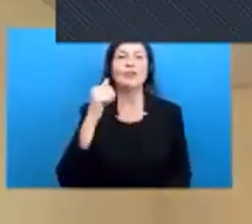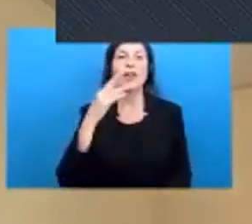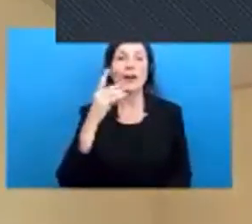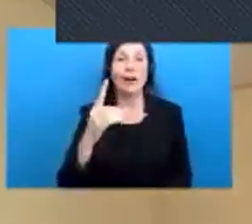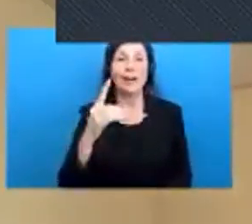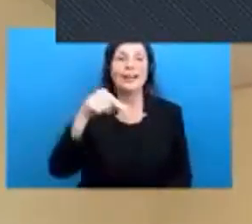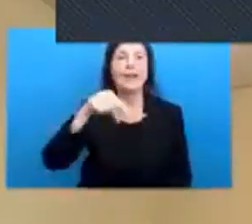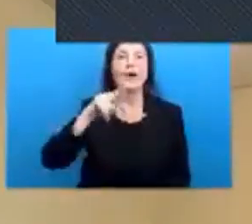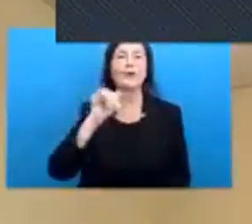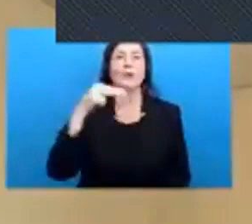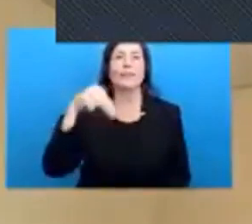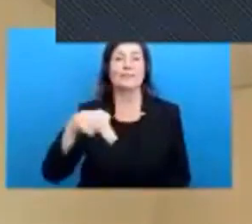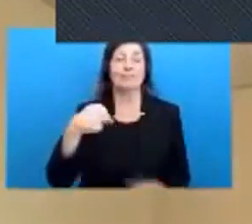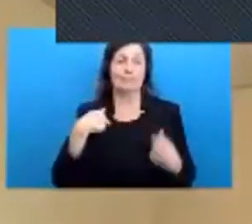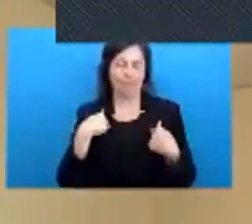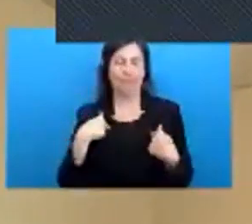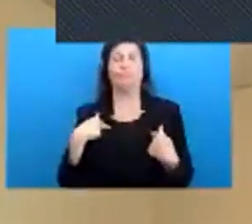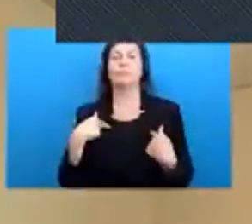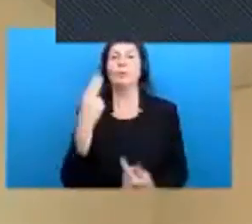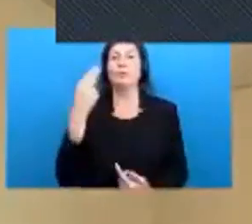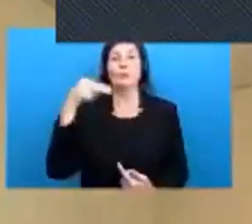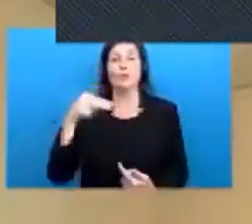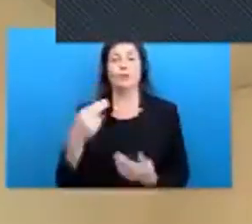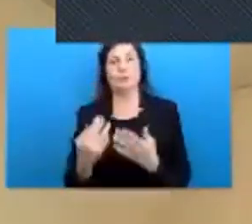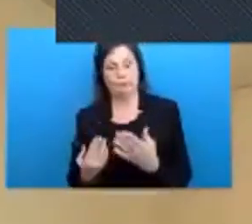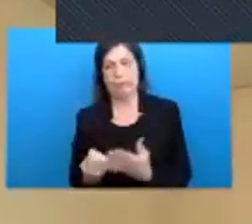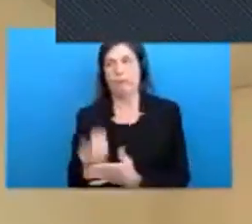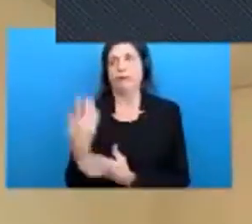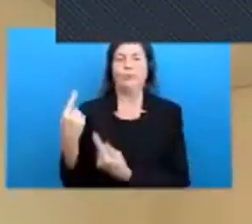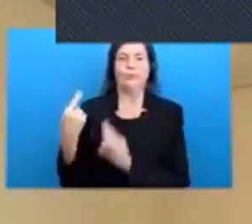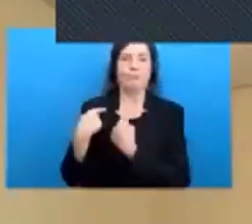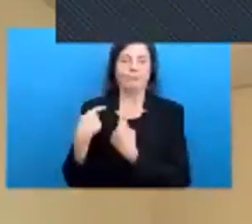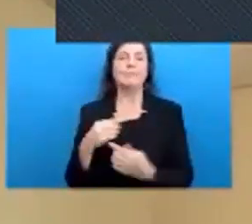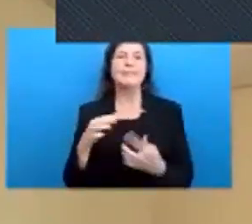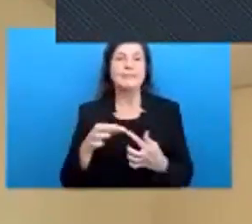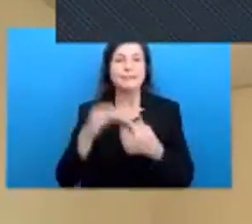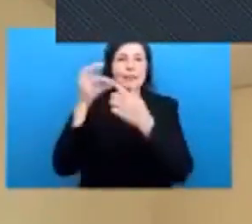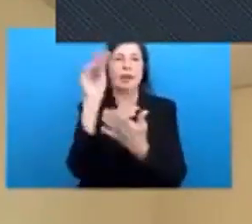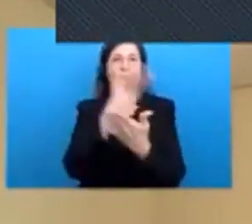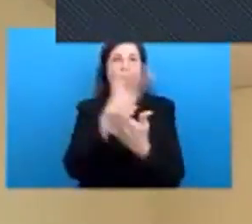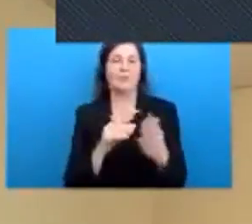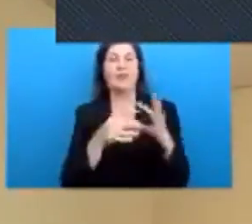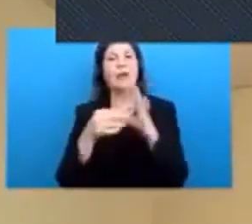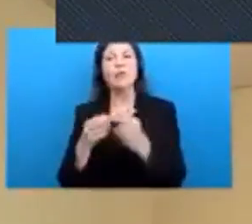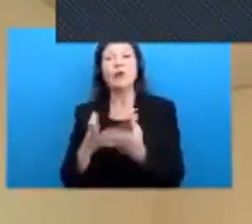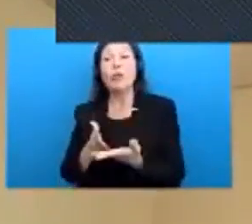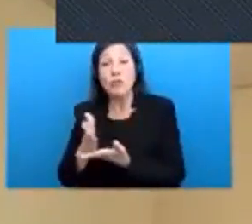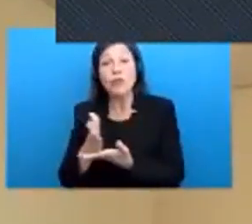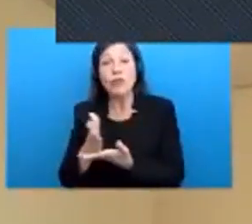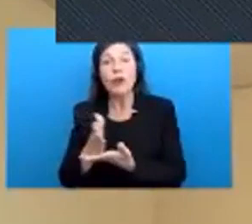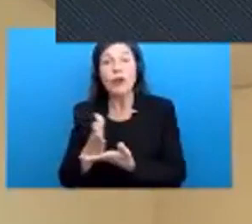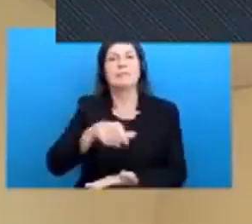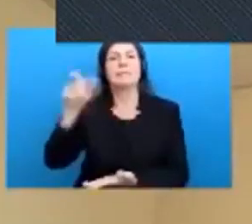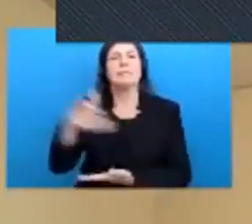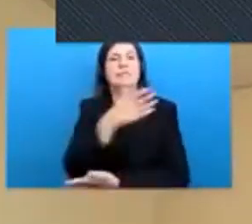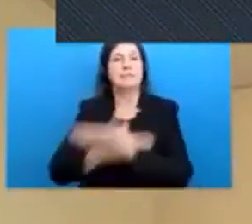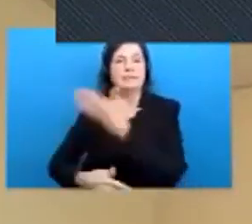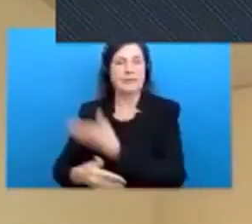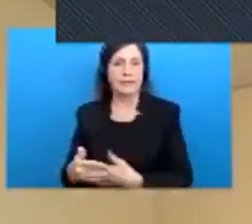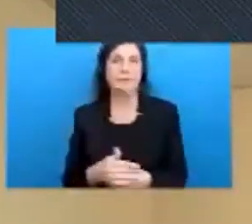morning to all of you who are present here in this uh celebration. Uh as you know